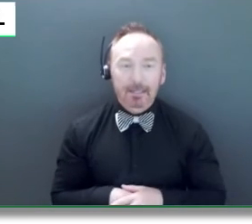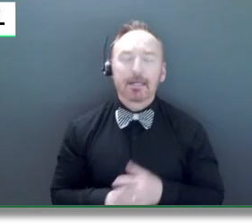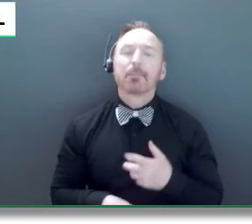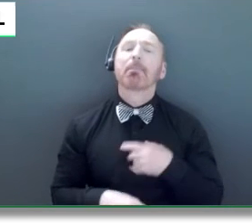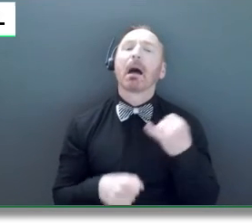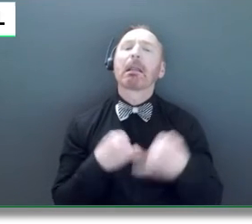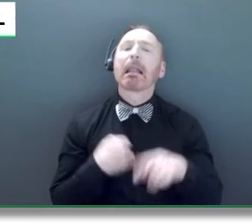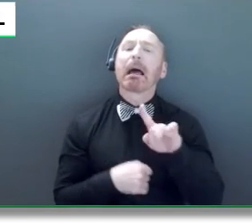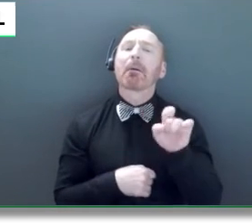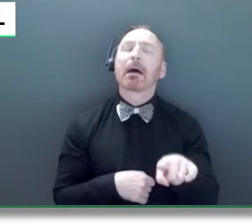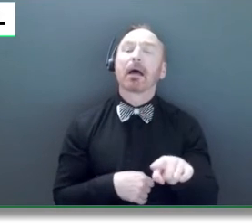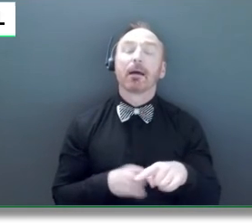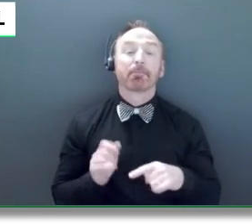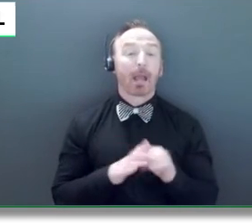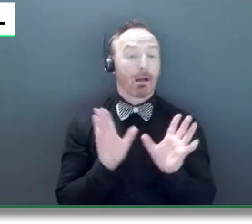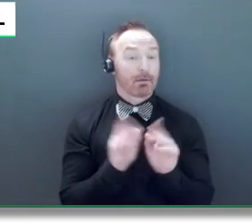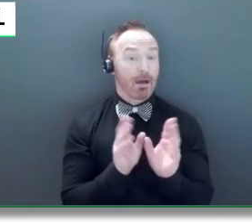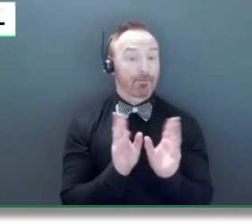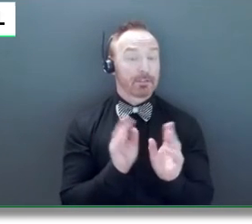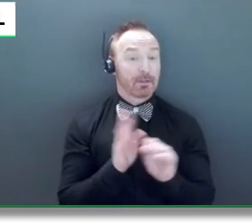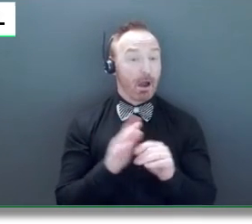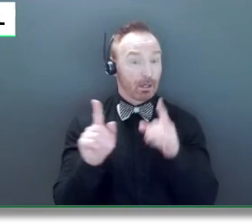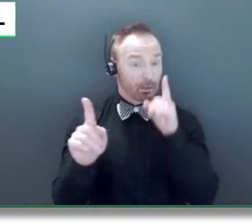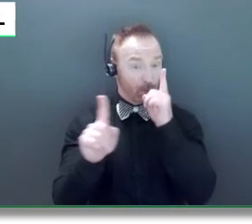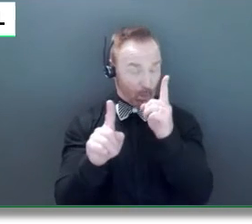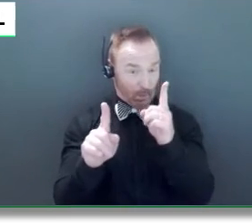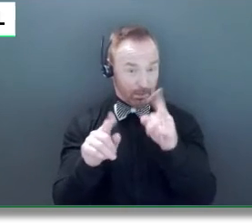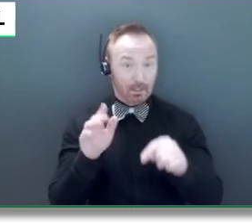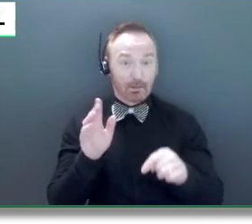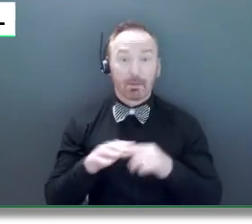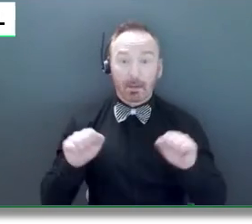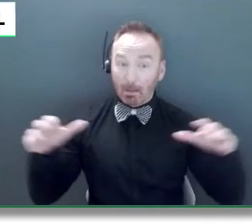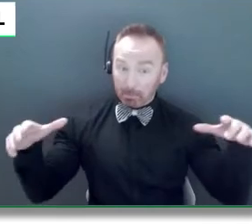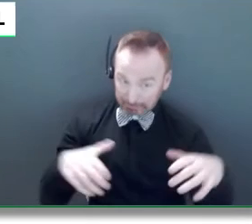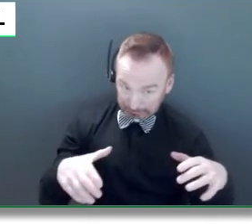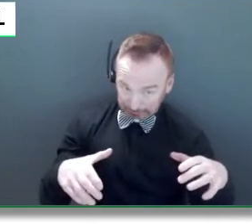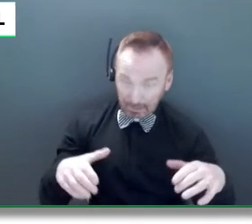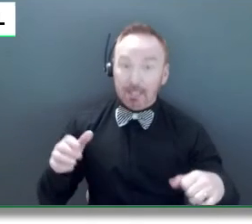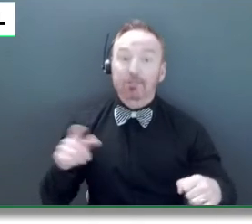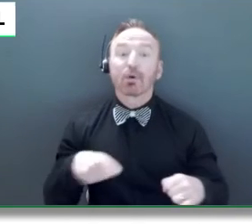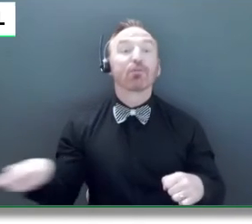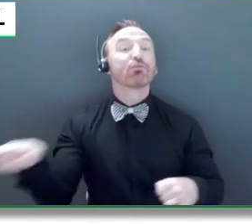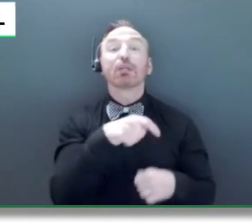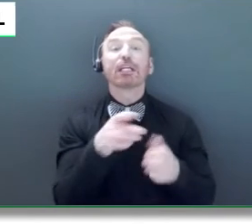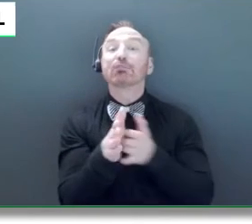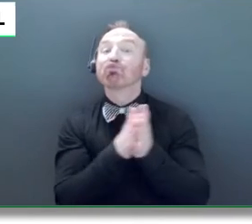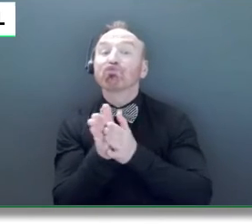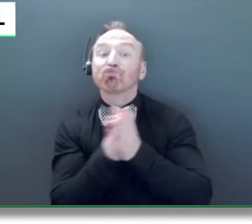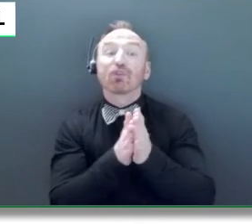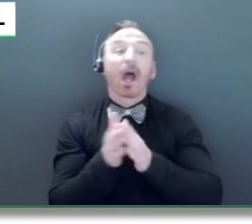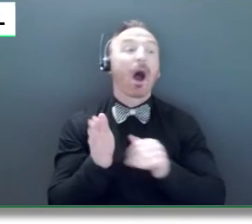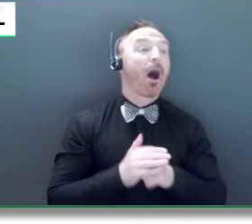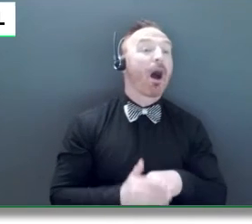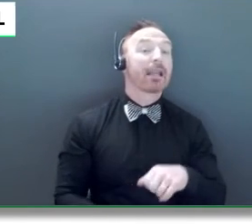conference was to gather people together that have a shared interest in improving national and provincial park accessibility and to learn from the